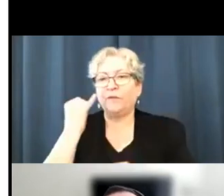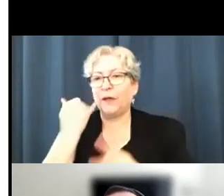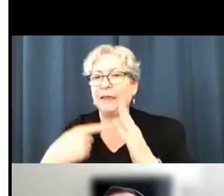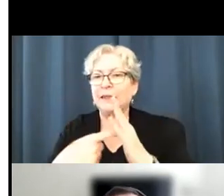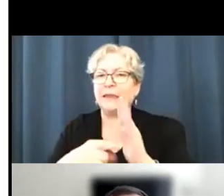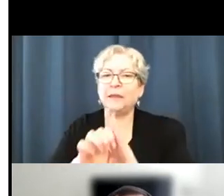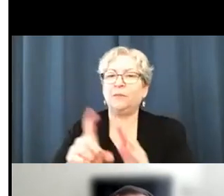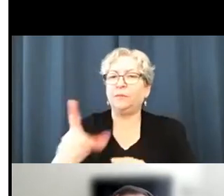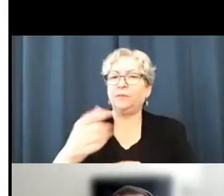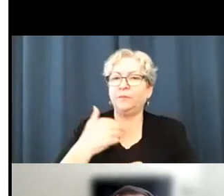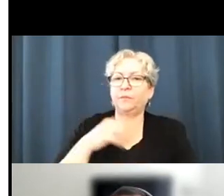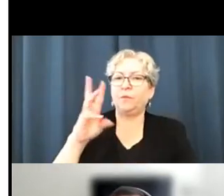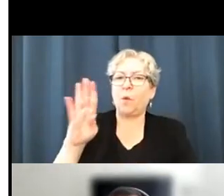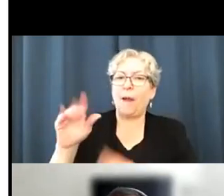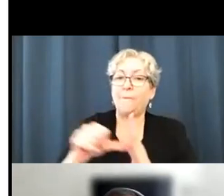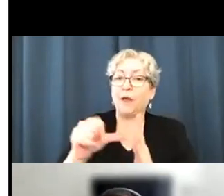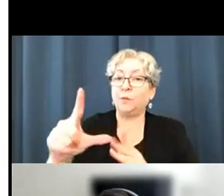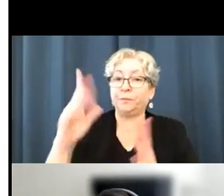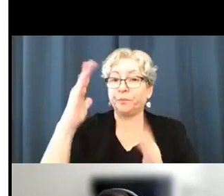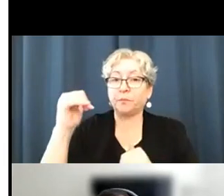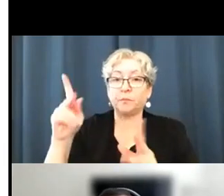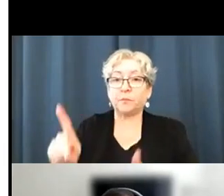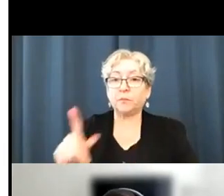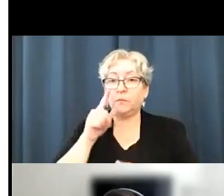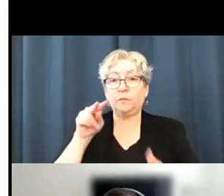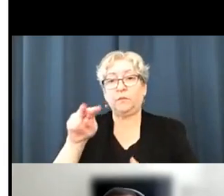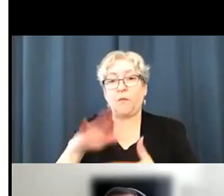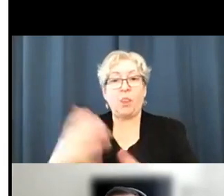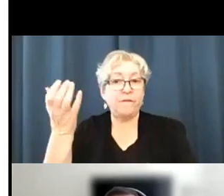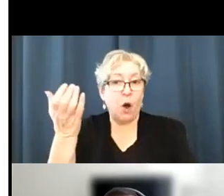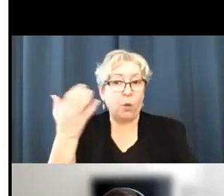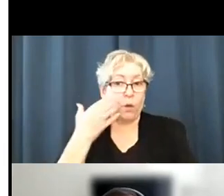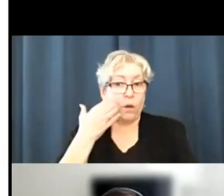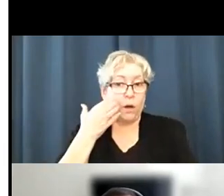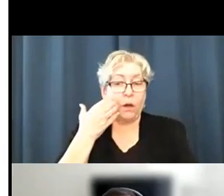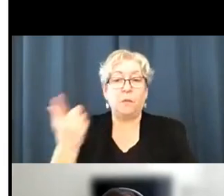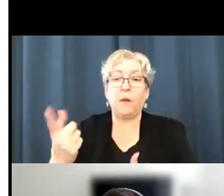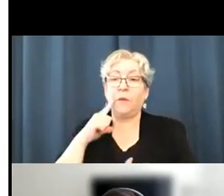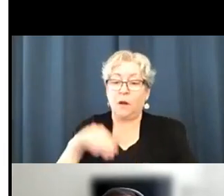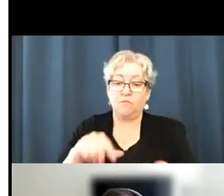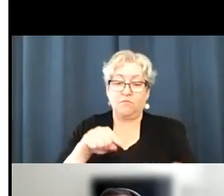if you've got a webpage that you're expecting someone to be viewing on their phone, they're gonna maybe be on their phone outside.